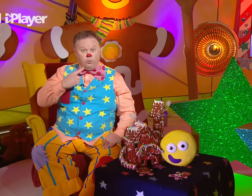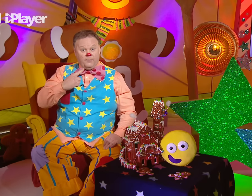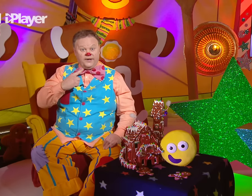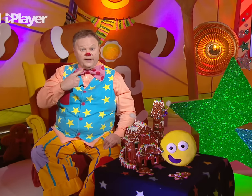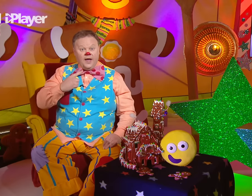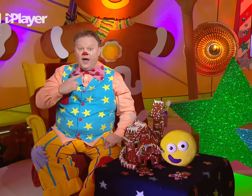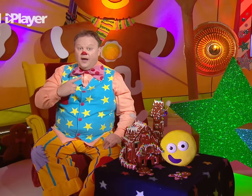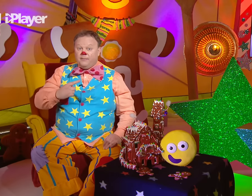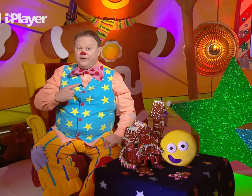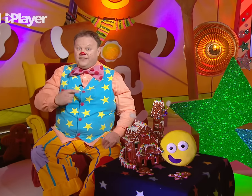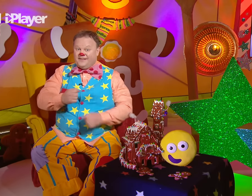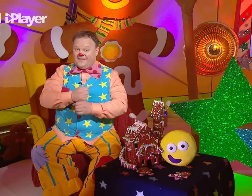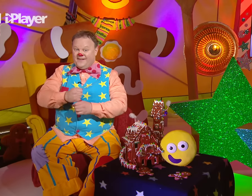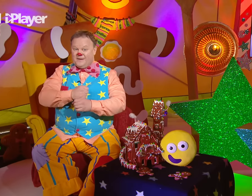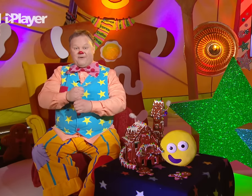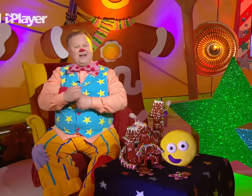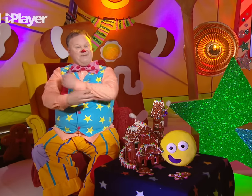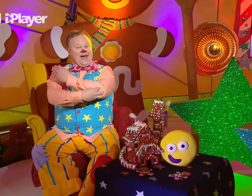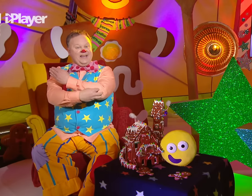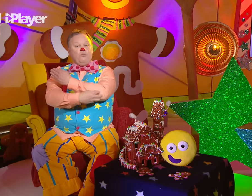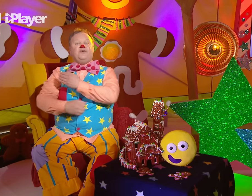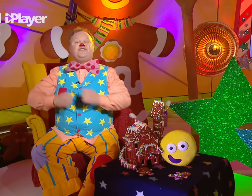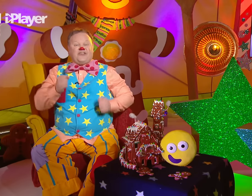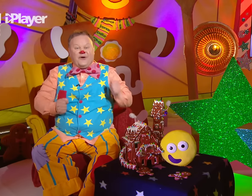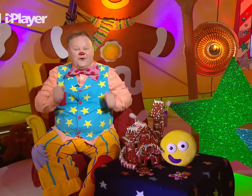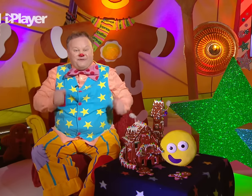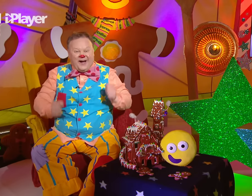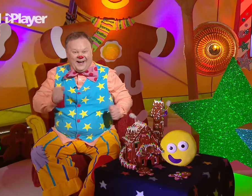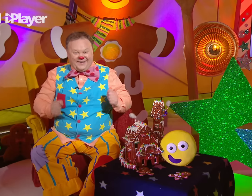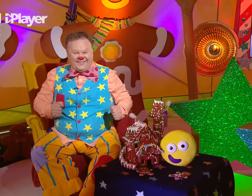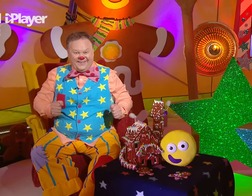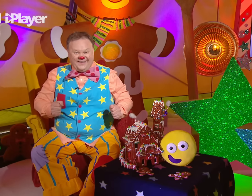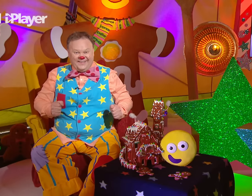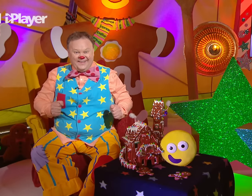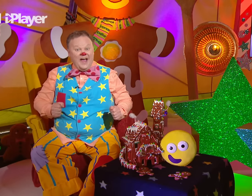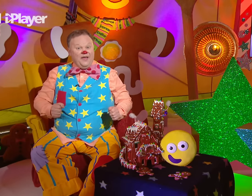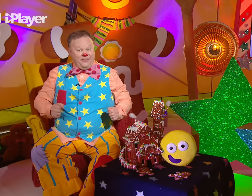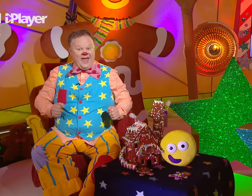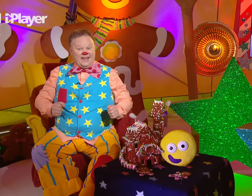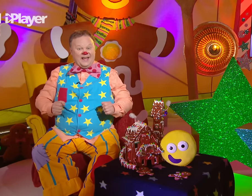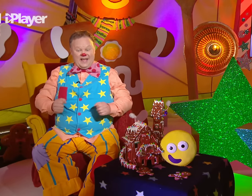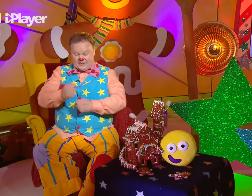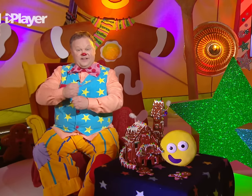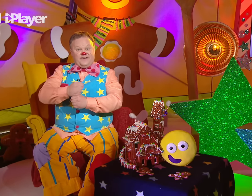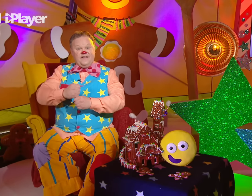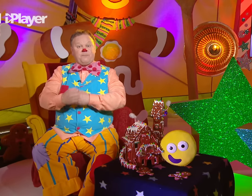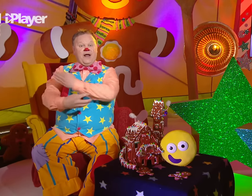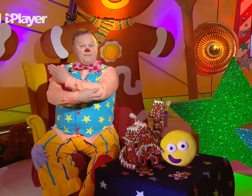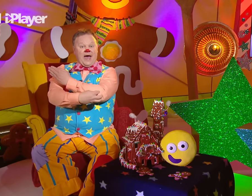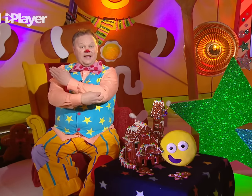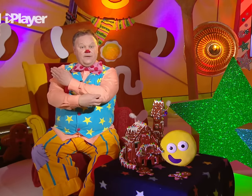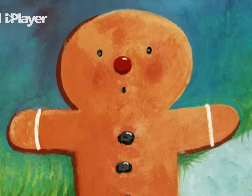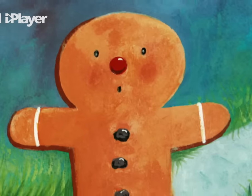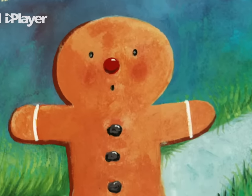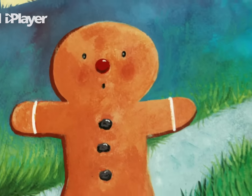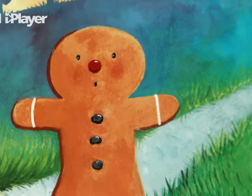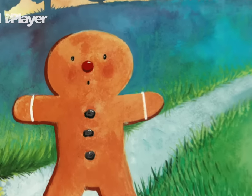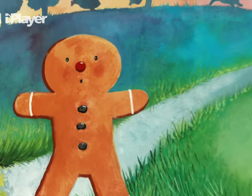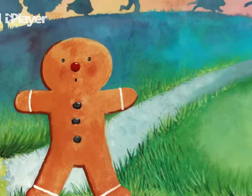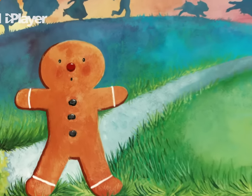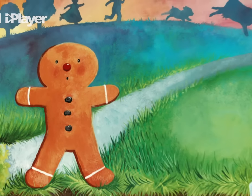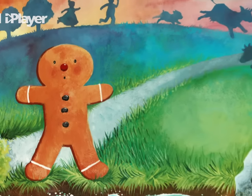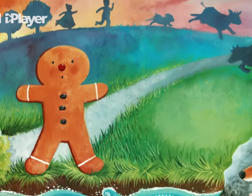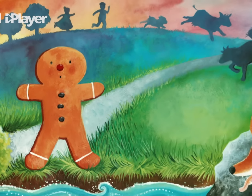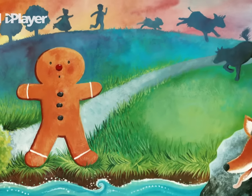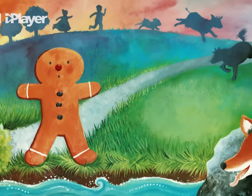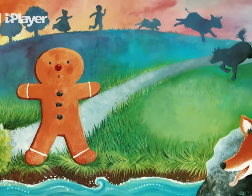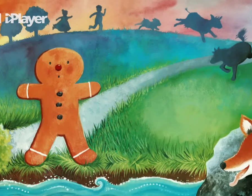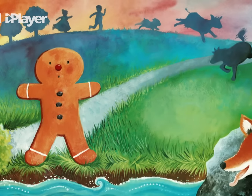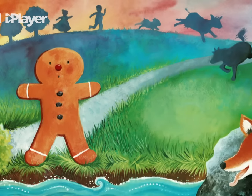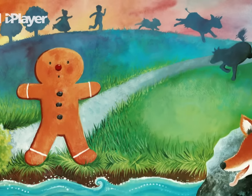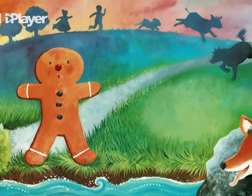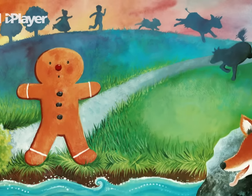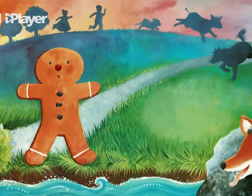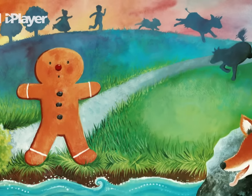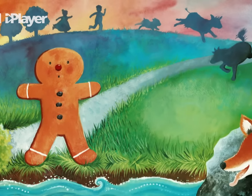woman but the gingerbread man was too fast then the gingerbread man reached a river and stopped oh